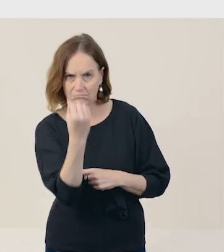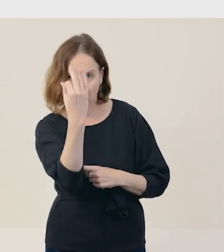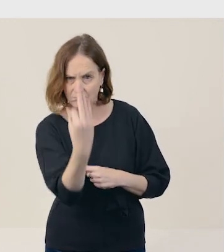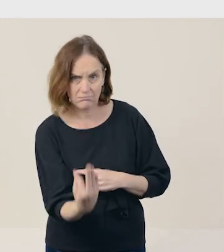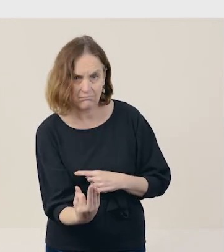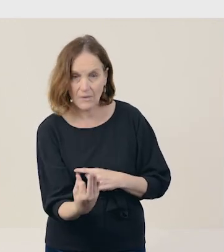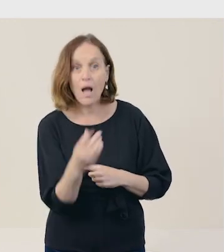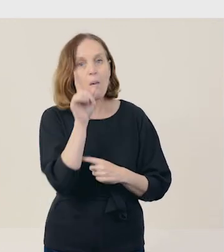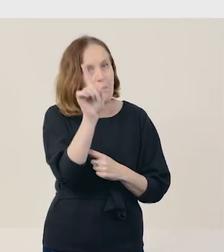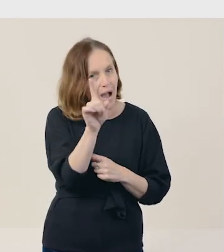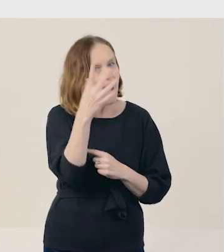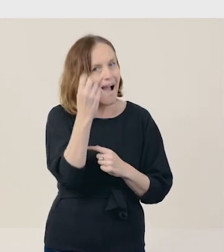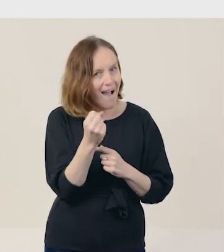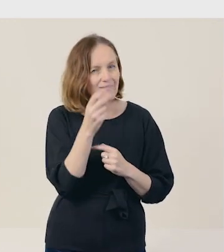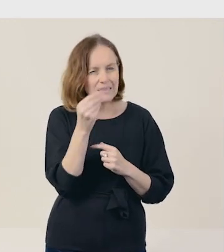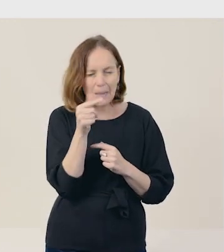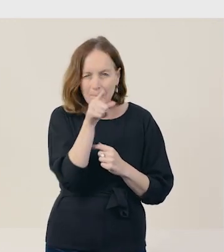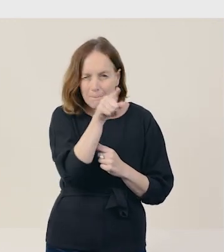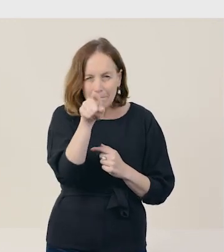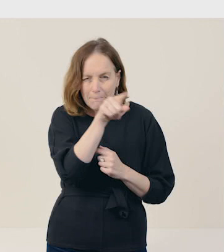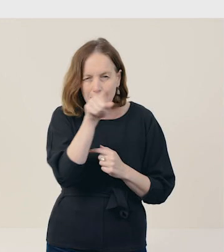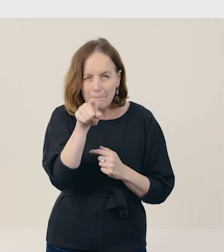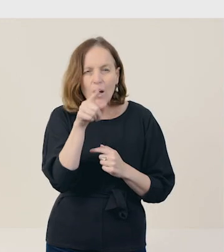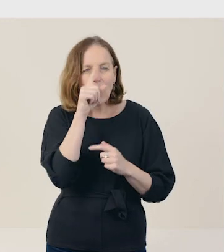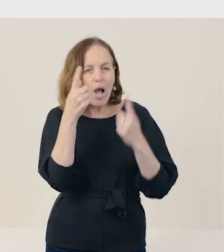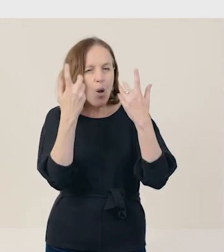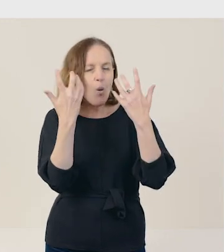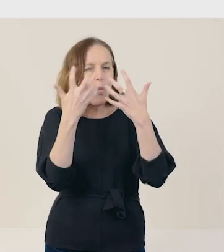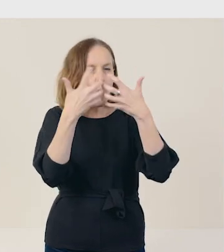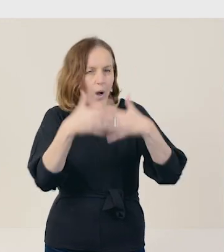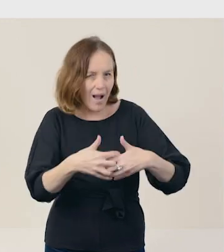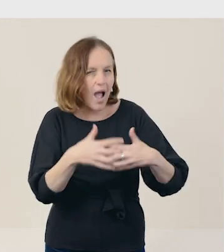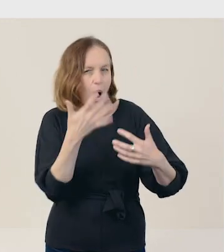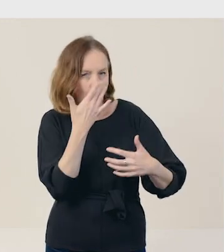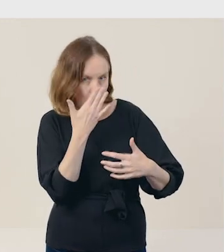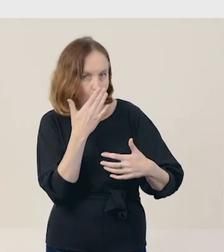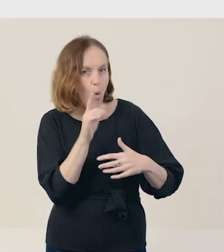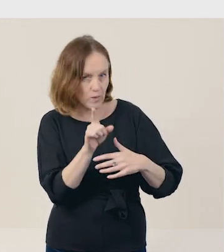However, we do have some clues in the poem that help us think about how old he might be.